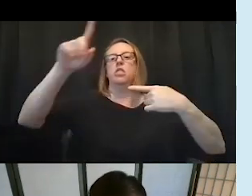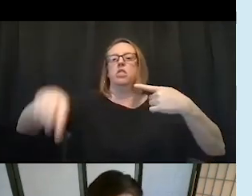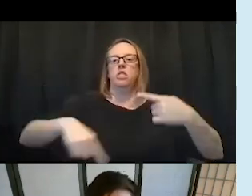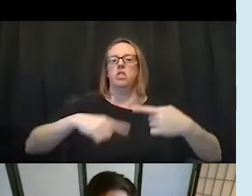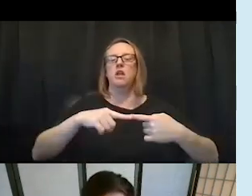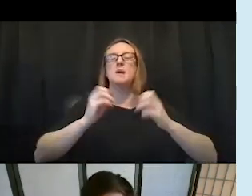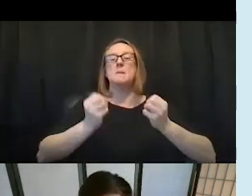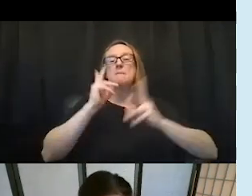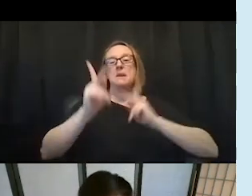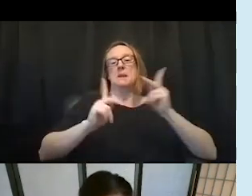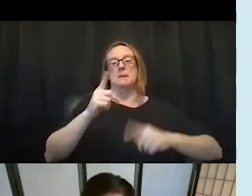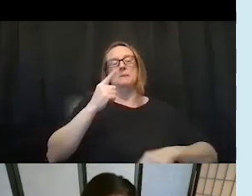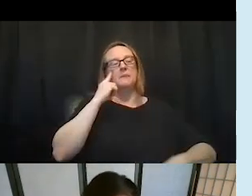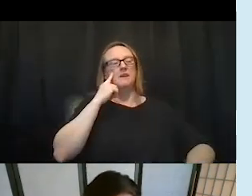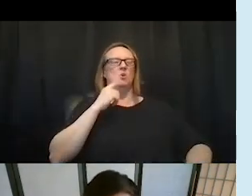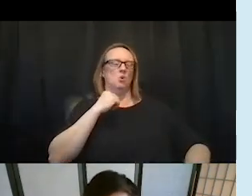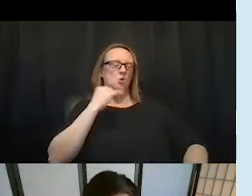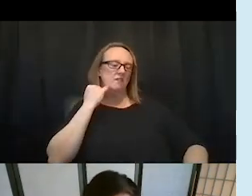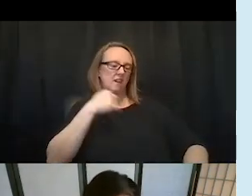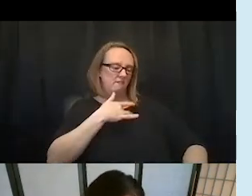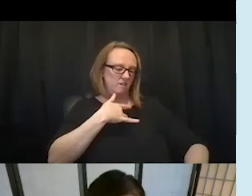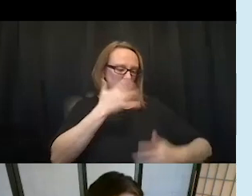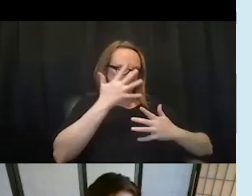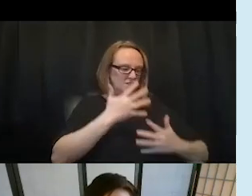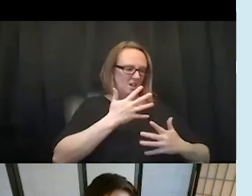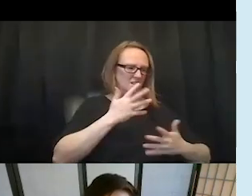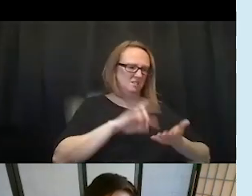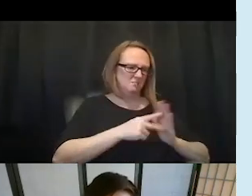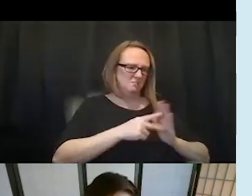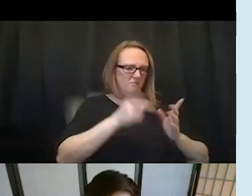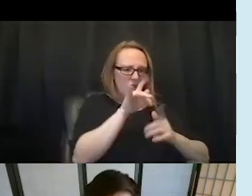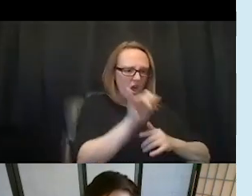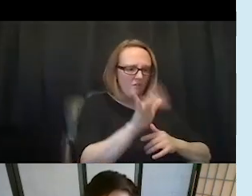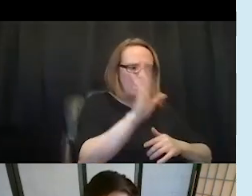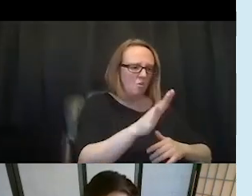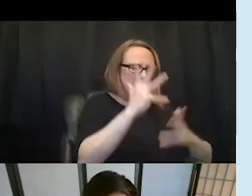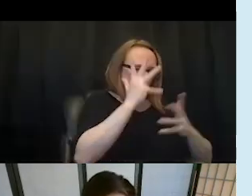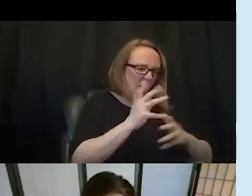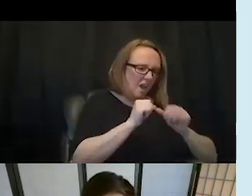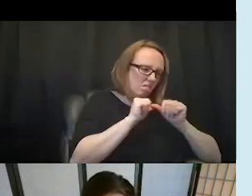if I let myself cry- then I'll cry forever um and that's a fear that's really common and